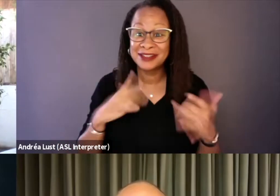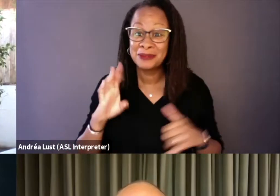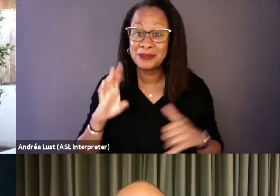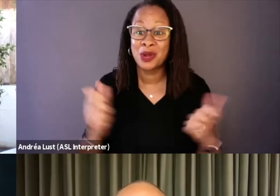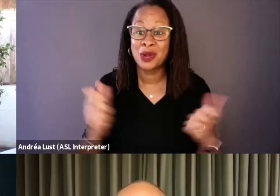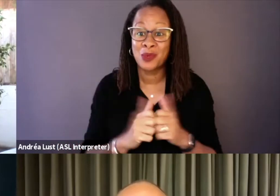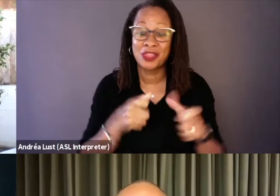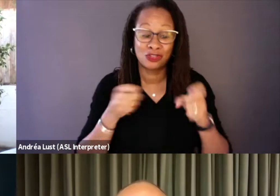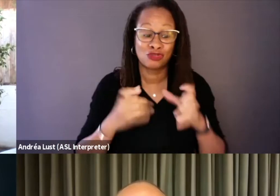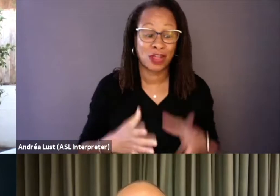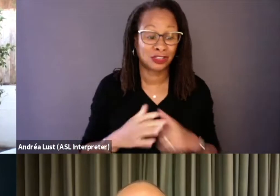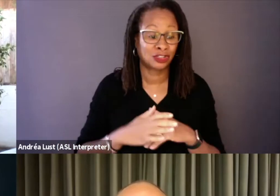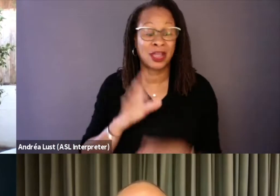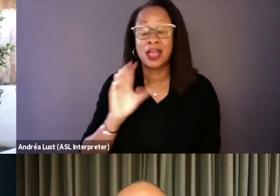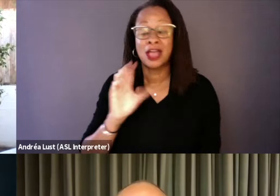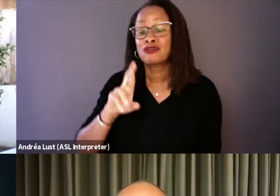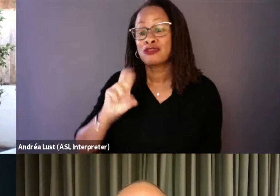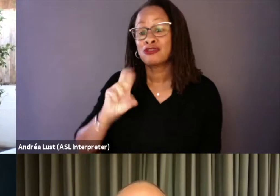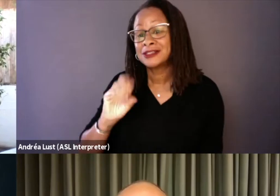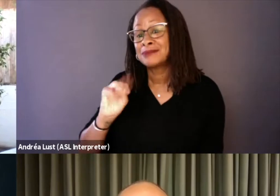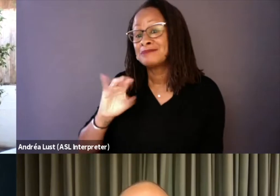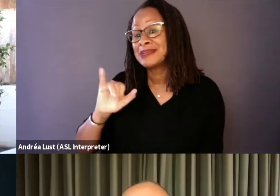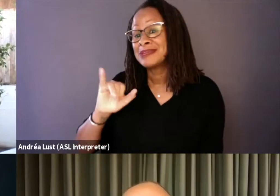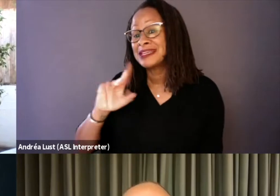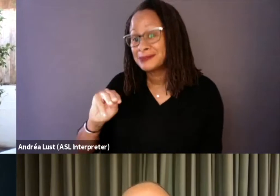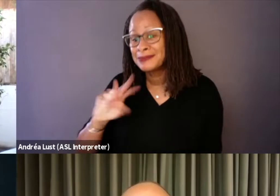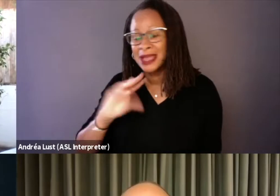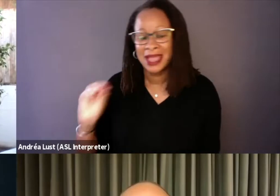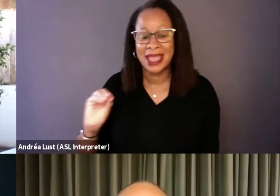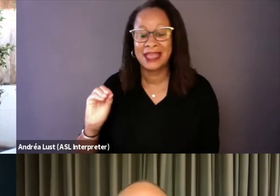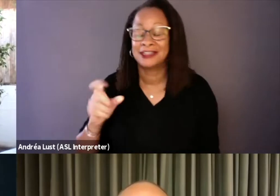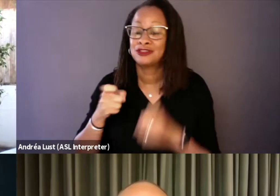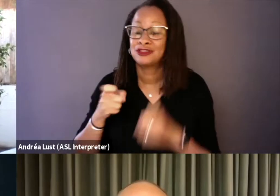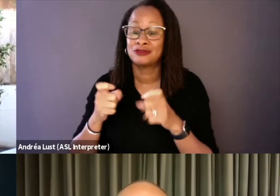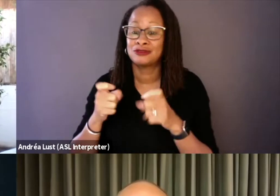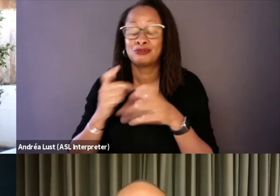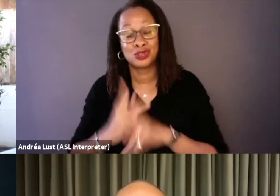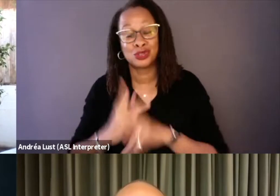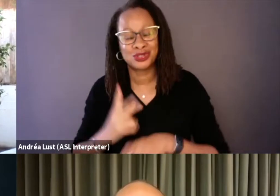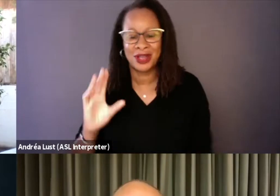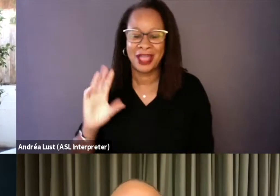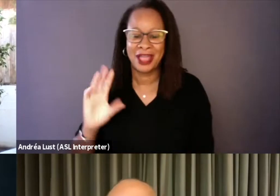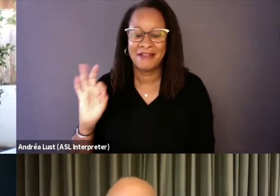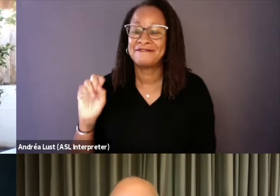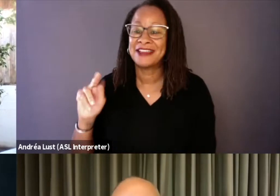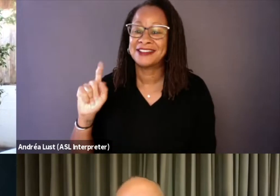and producer, Fenton Bailey. Good to see you guys. Hello. - Hi. Good to see you. - Hello, hello. Hello, hello.